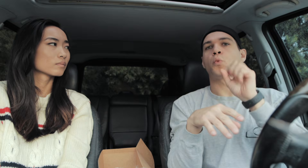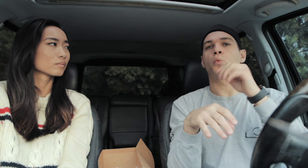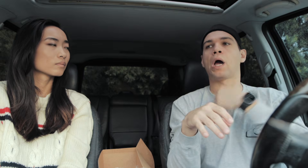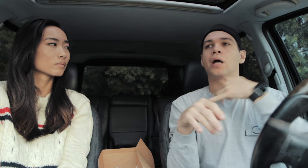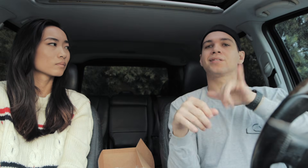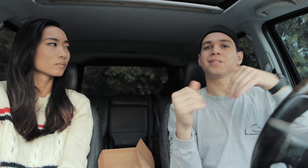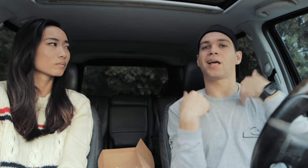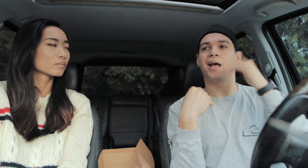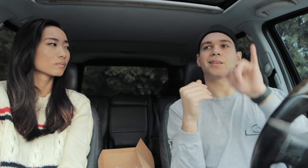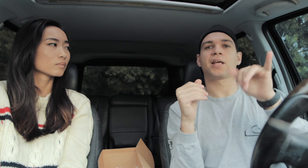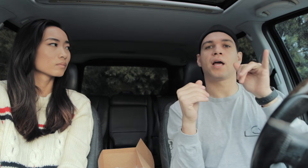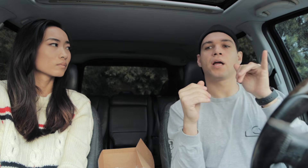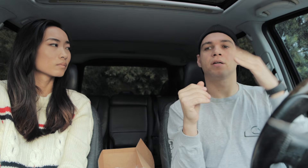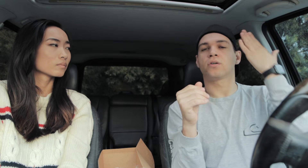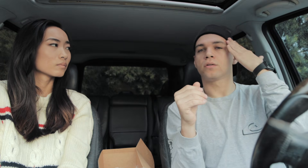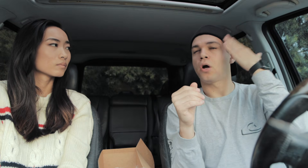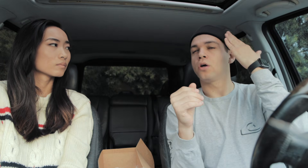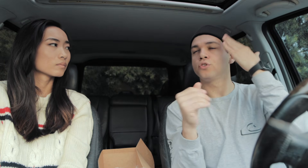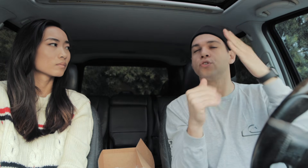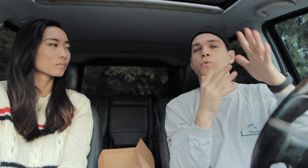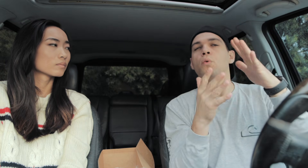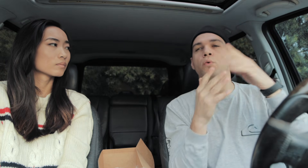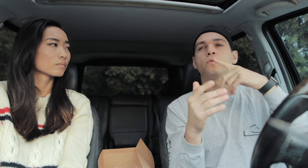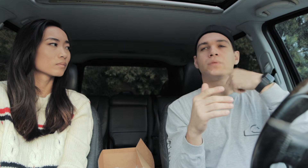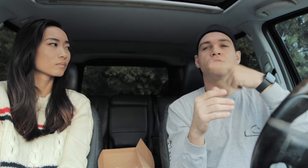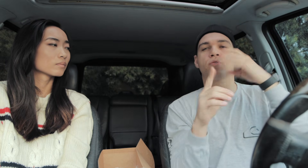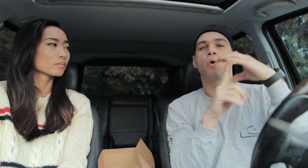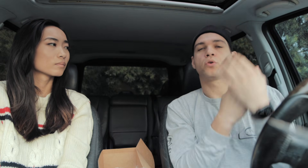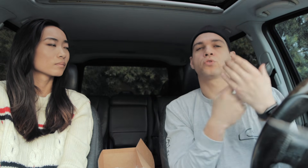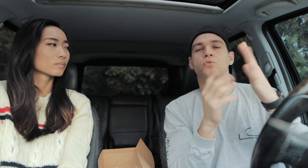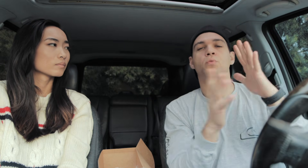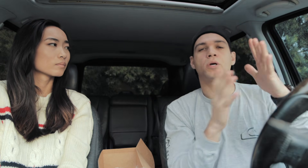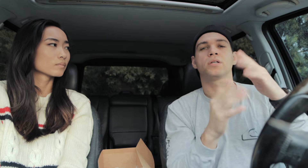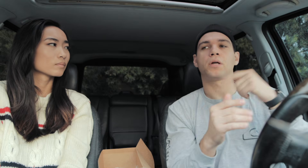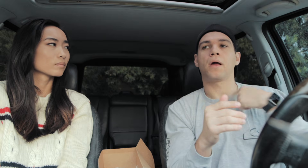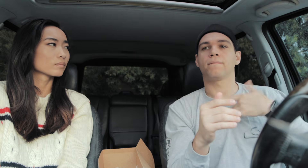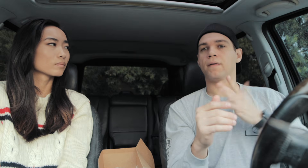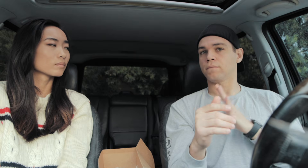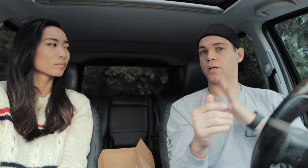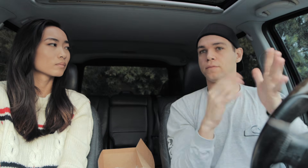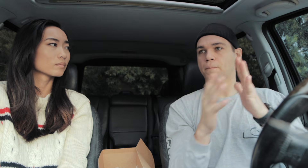so I still had that knowledge, you know hearing culture, okay I felt fine